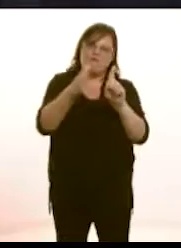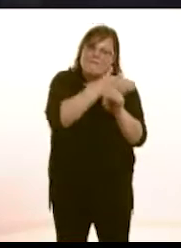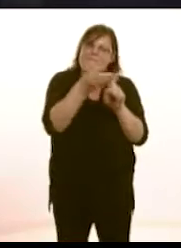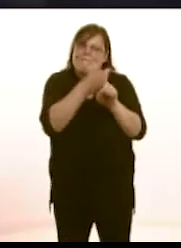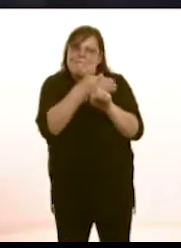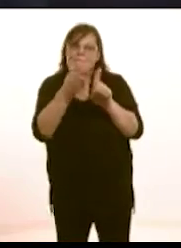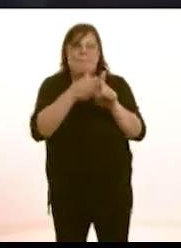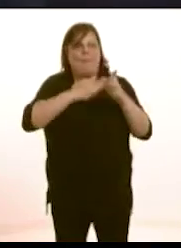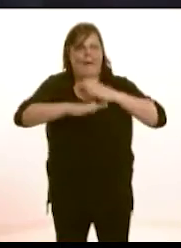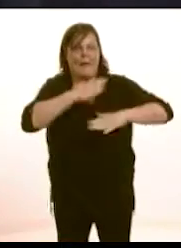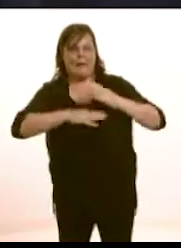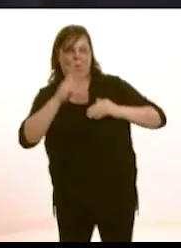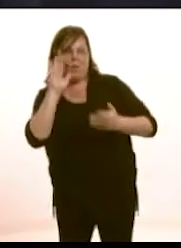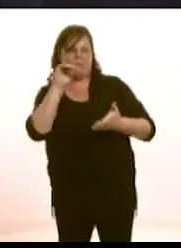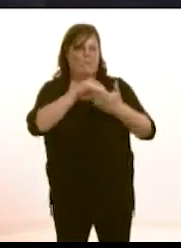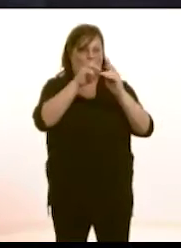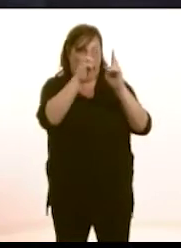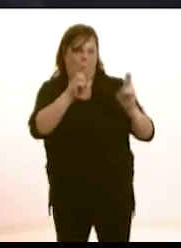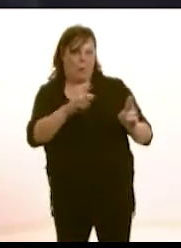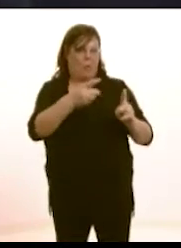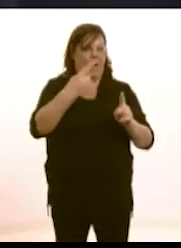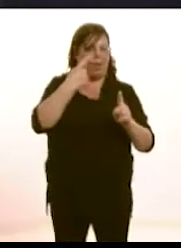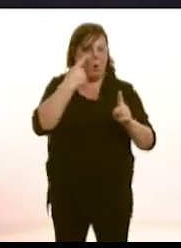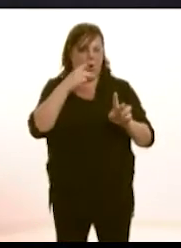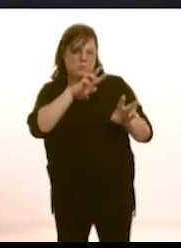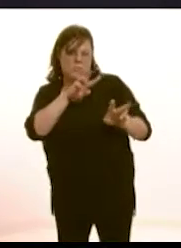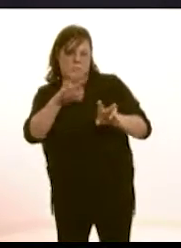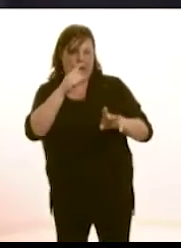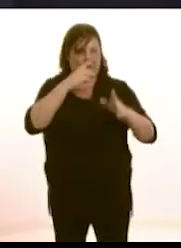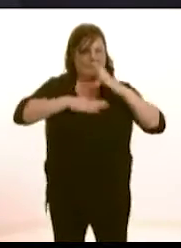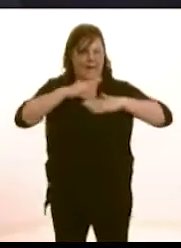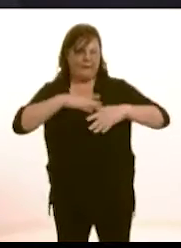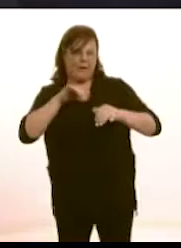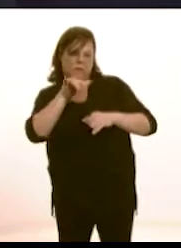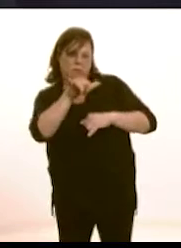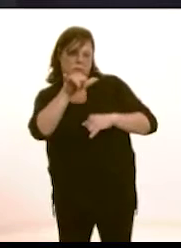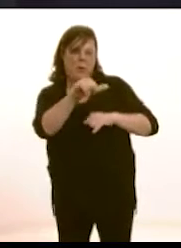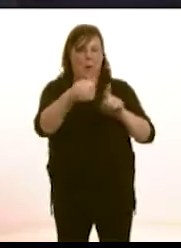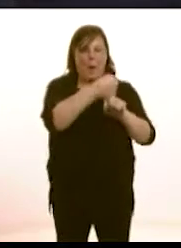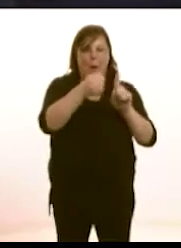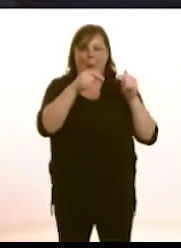This is a switch to detecting patterns of abusive conduct, following on from new laws